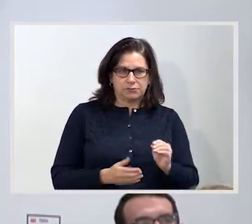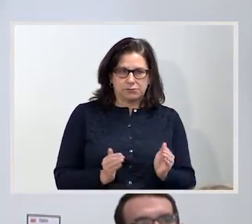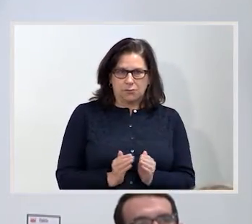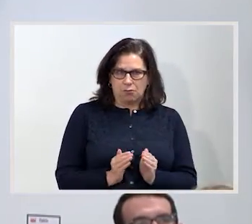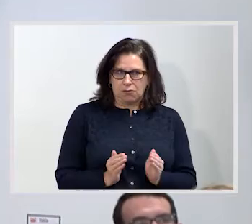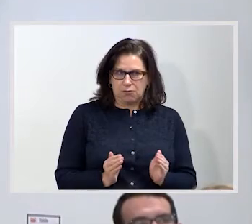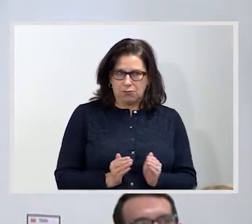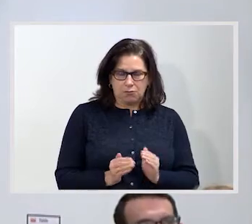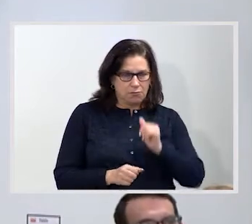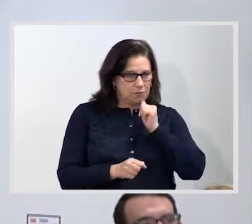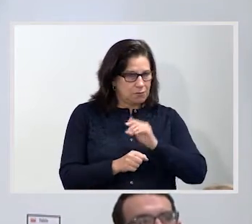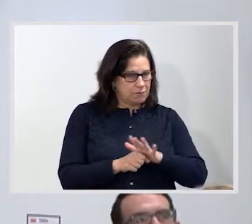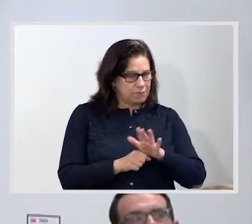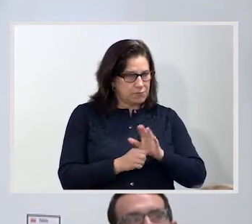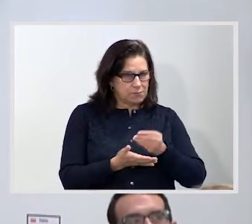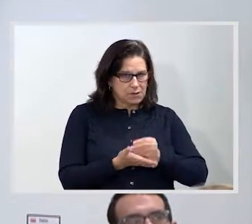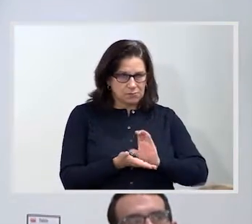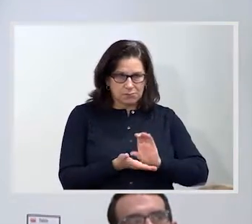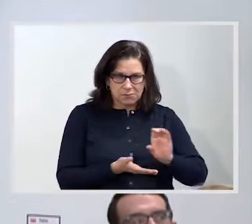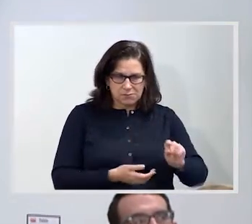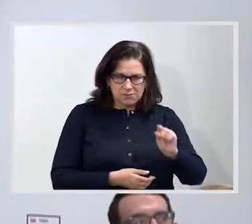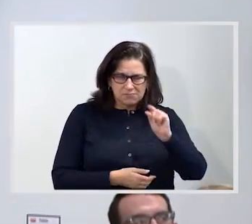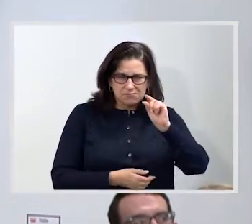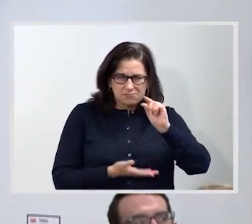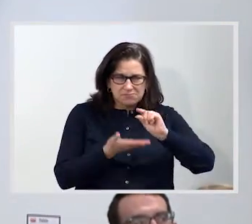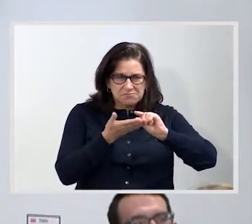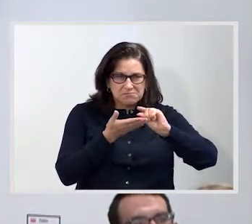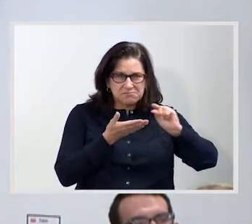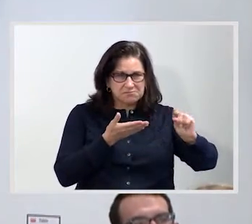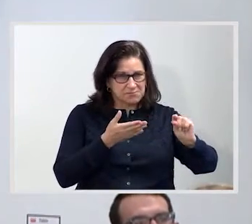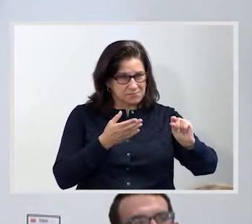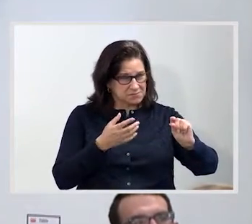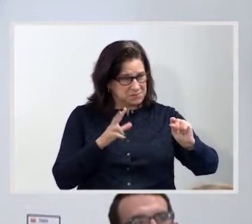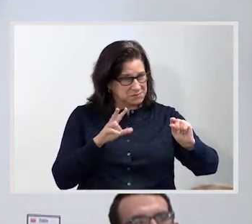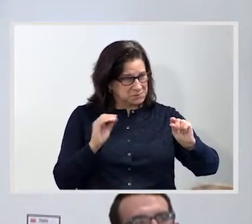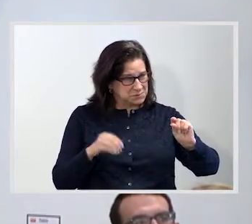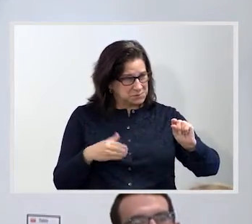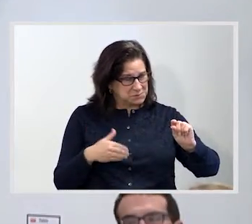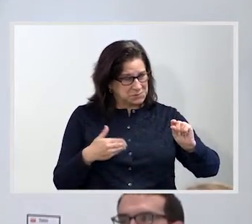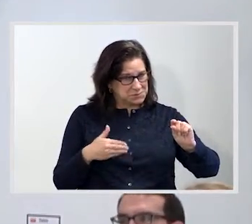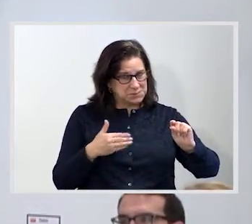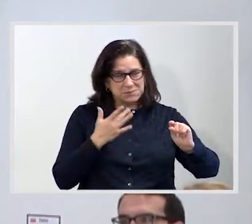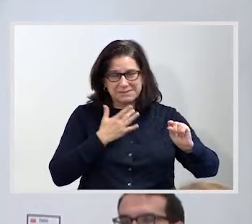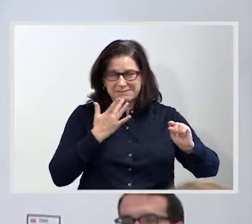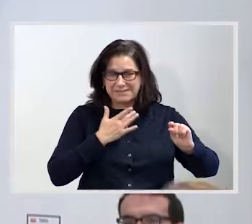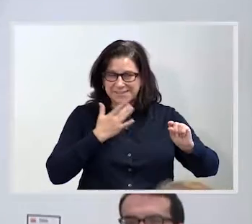LET'S JUST SIT ON THAT FOR A MOMENT. 3% FOR ALL THE PLANNING THAT WE DO OUT OF OFFICE AND PLAN, ERIC